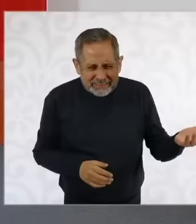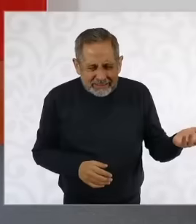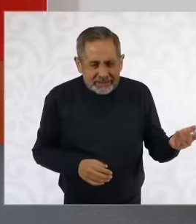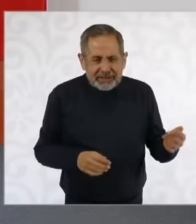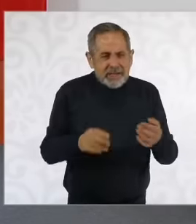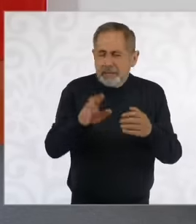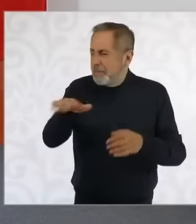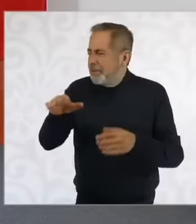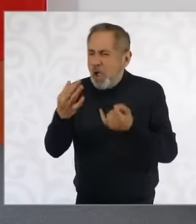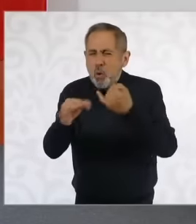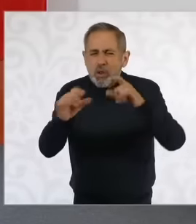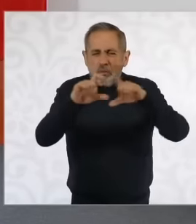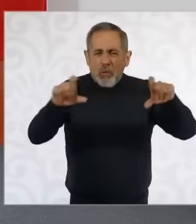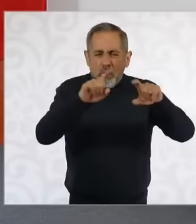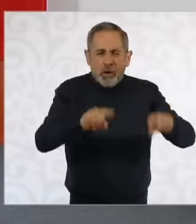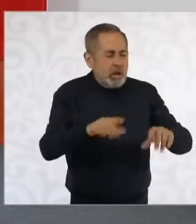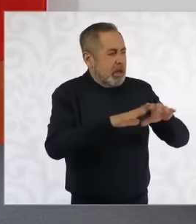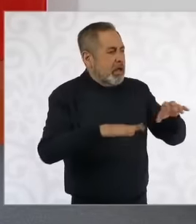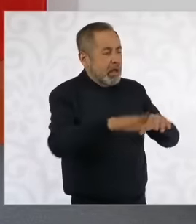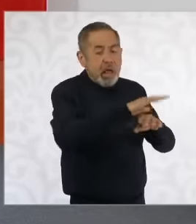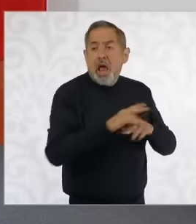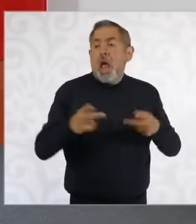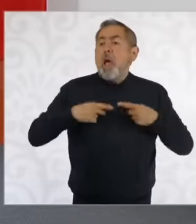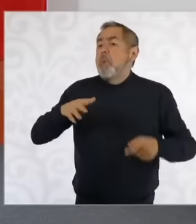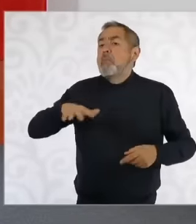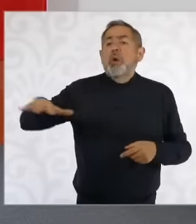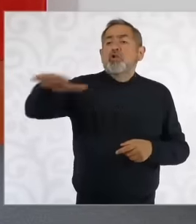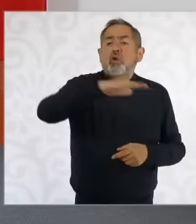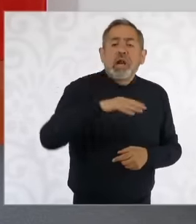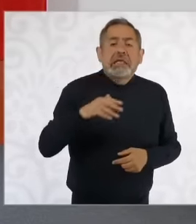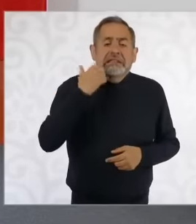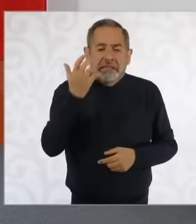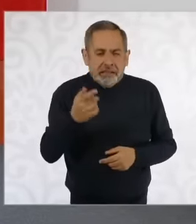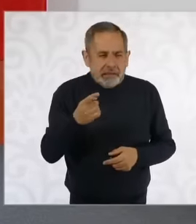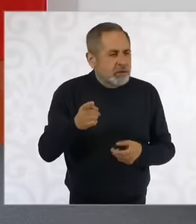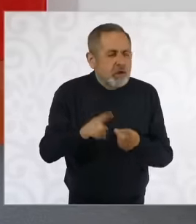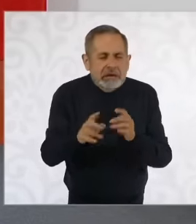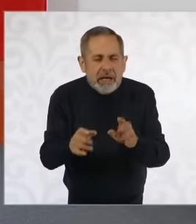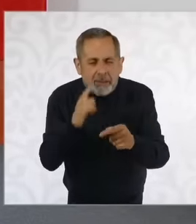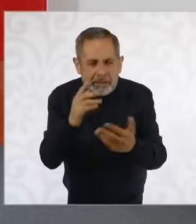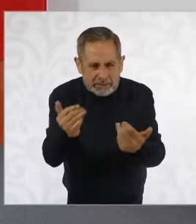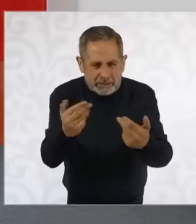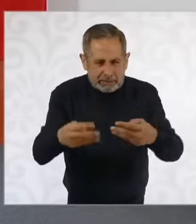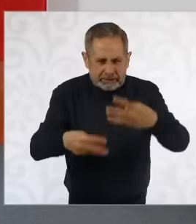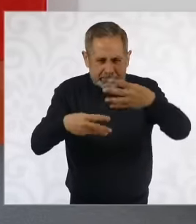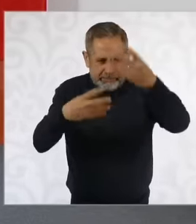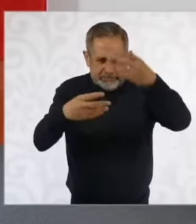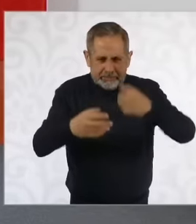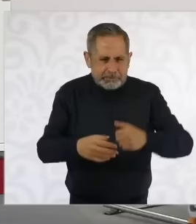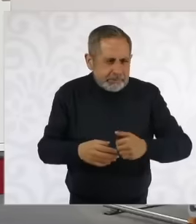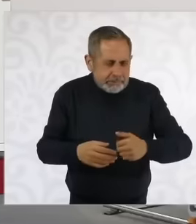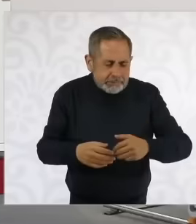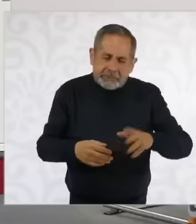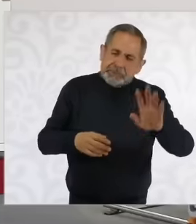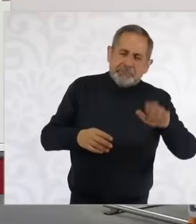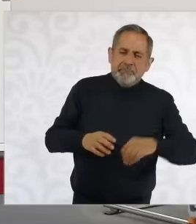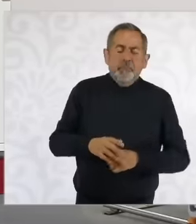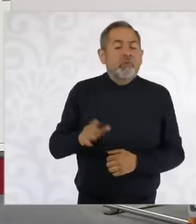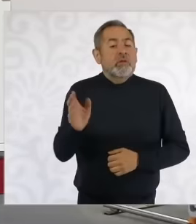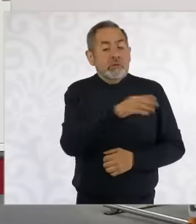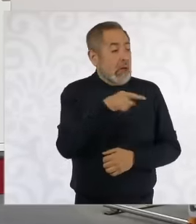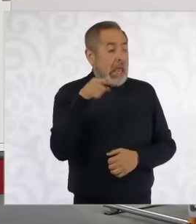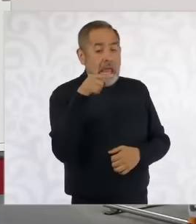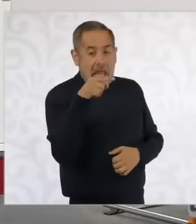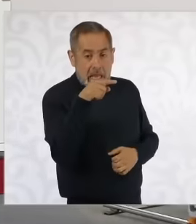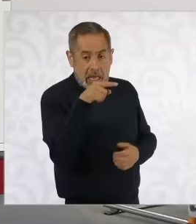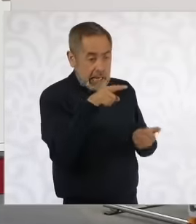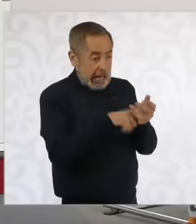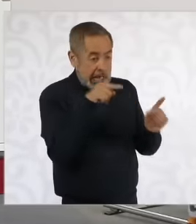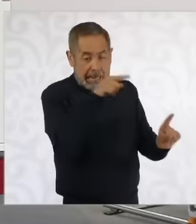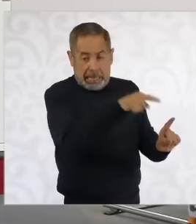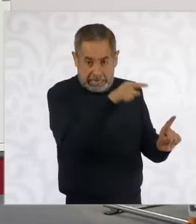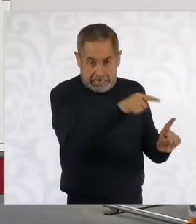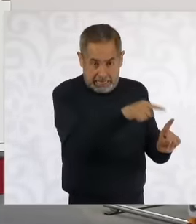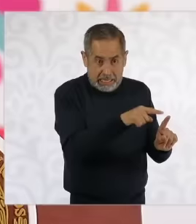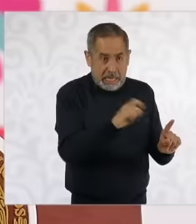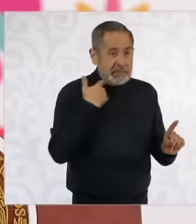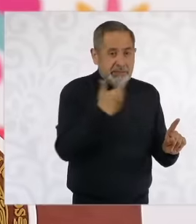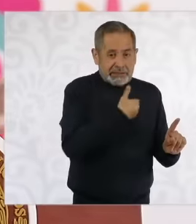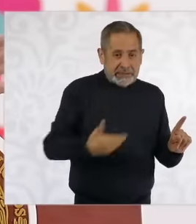the people of Mexico want for Oh or that is the last good part he changes the Constitution he removes all